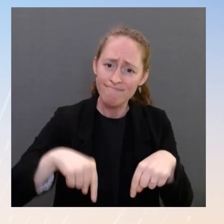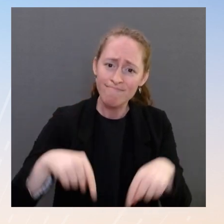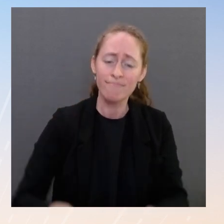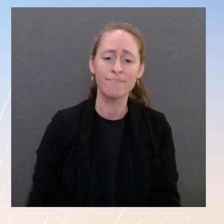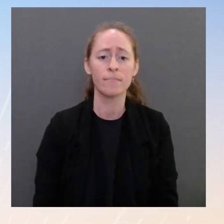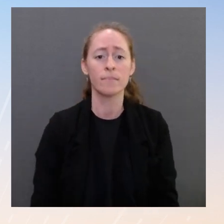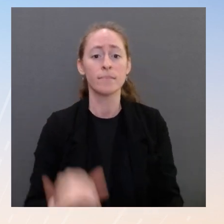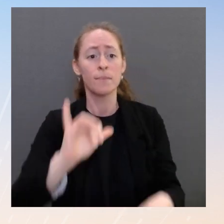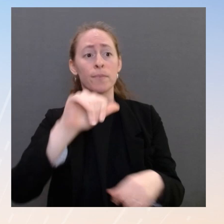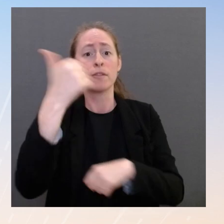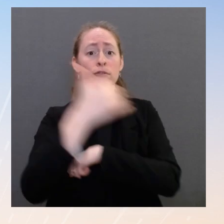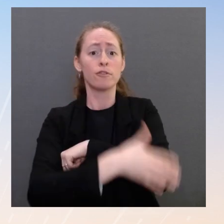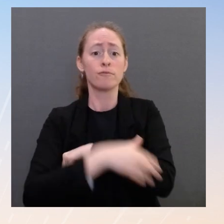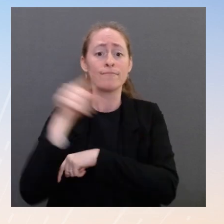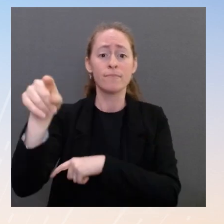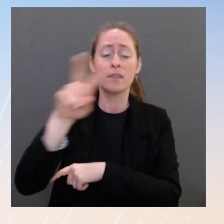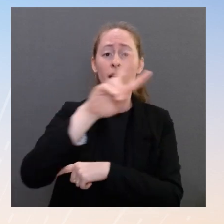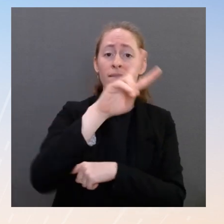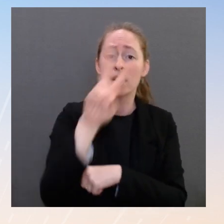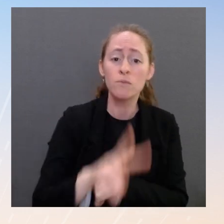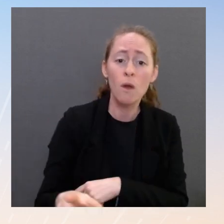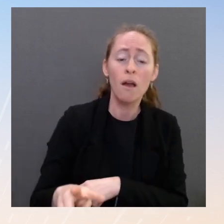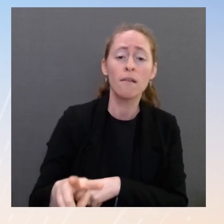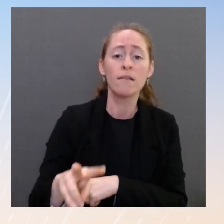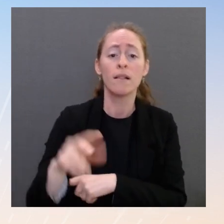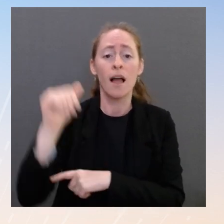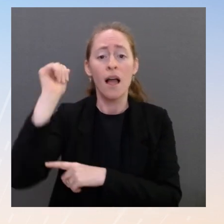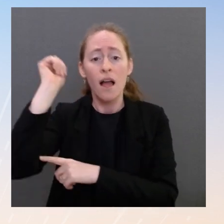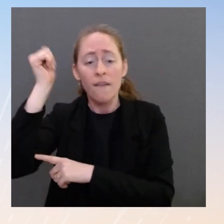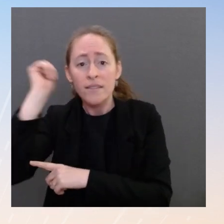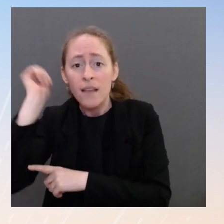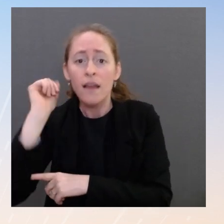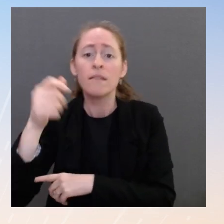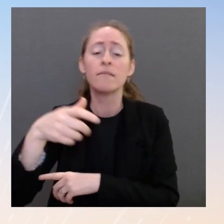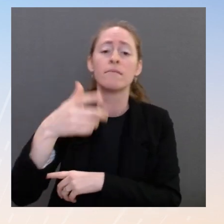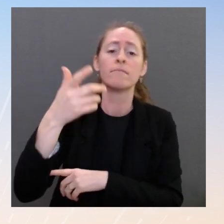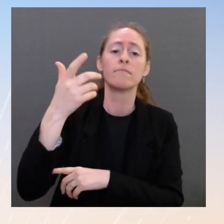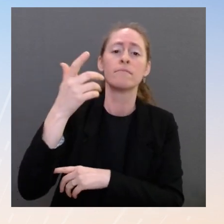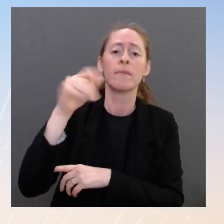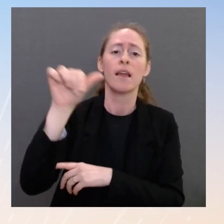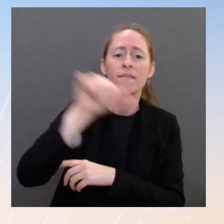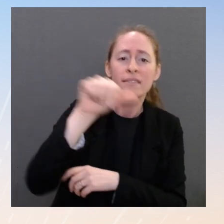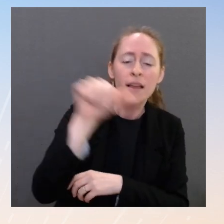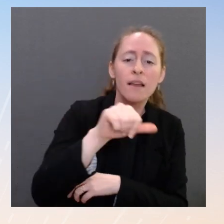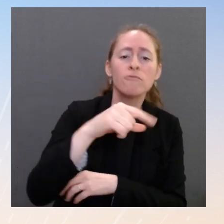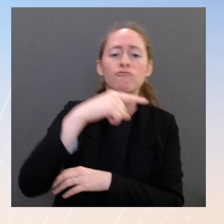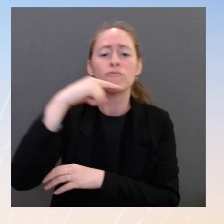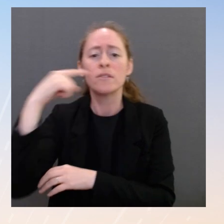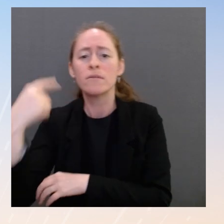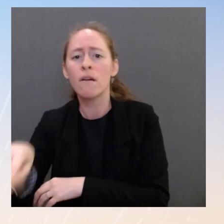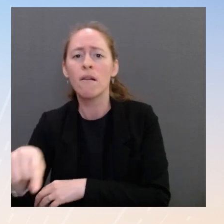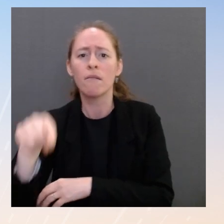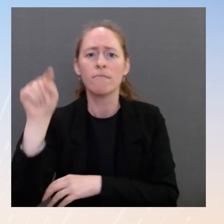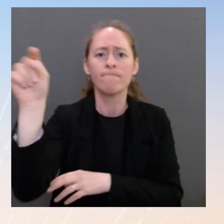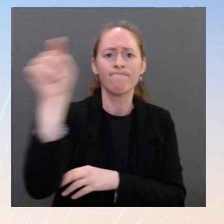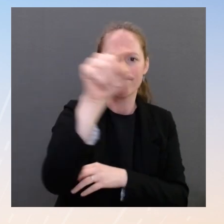And Trevor's freedom is the result of months and months of hard, careful work across the U.S. government. Now I'll get to your question.